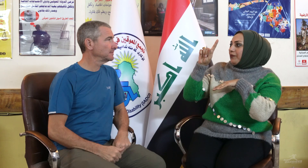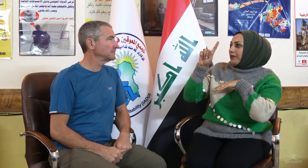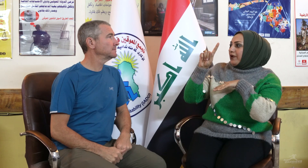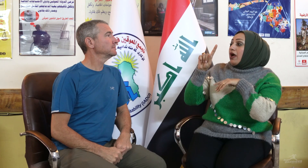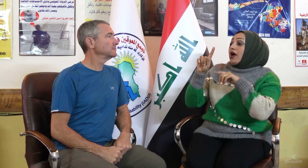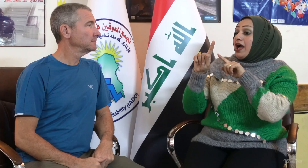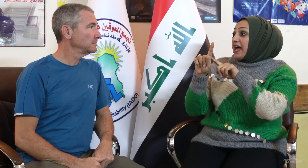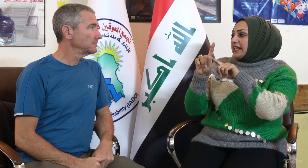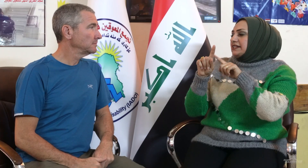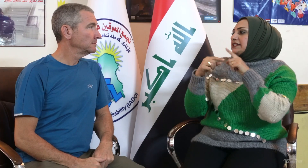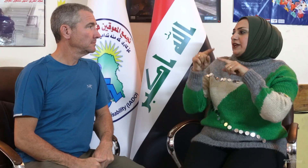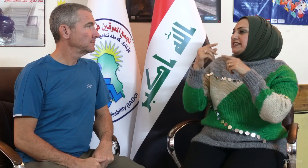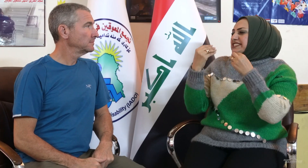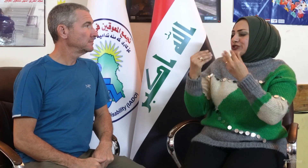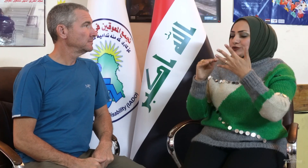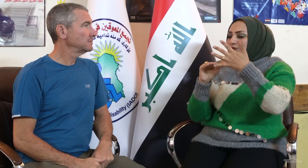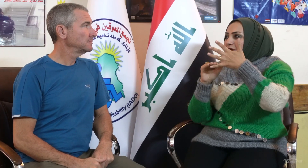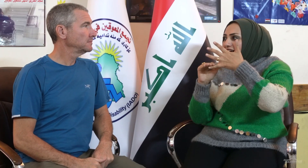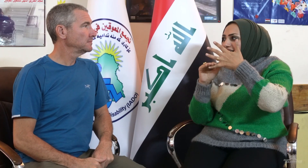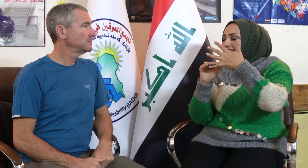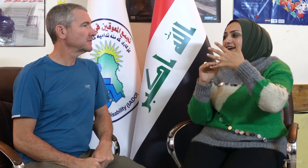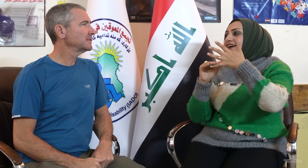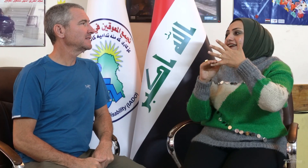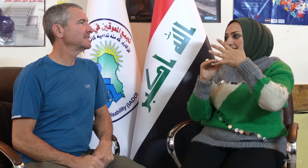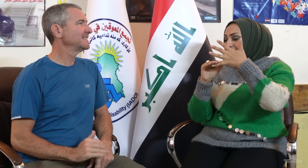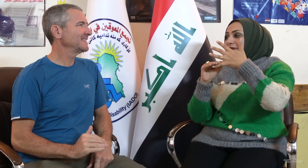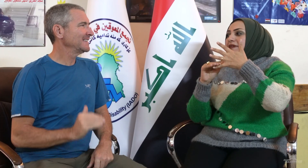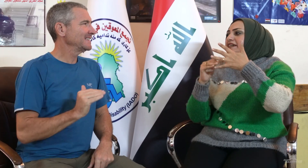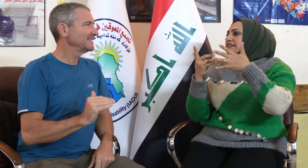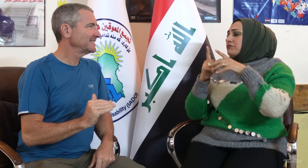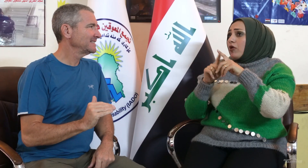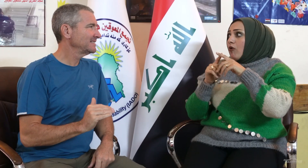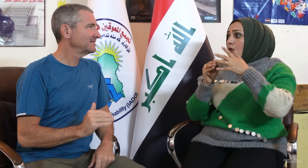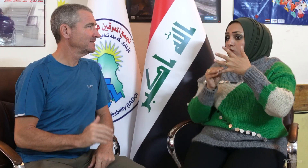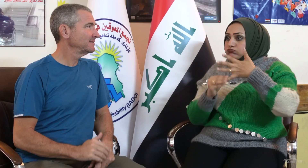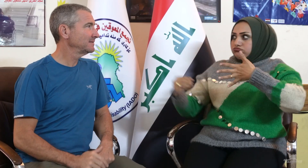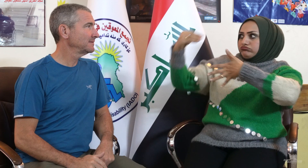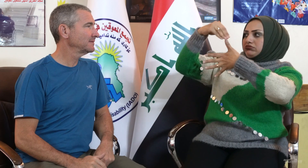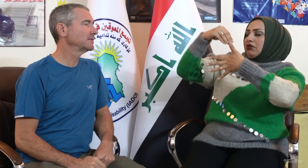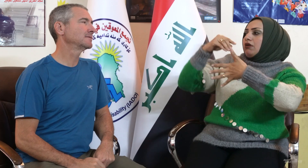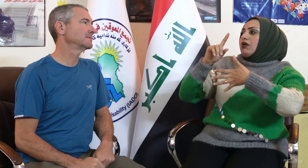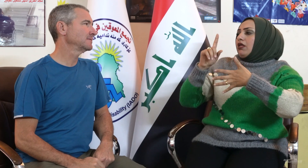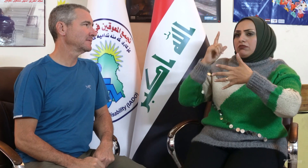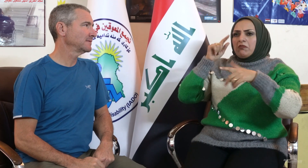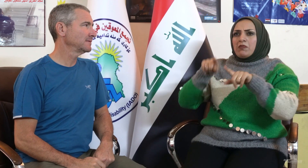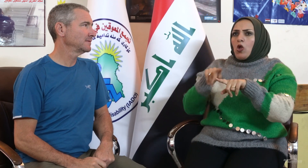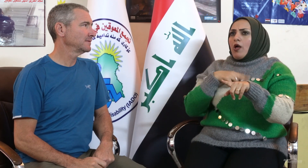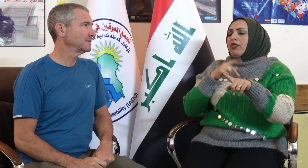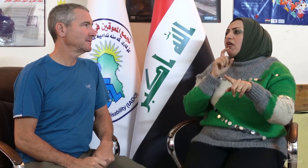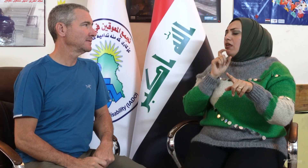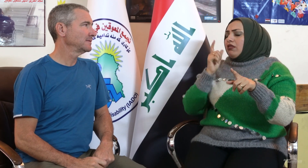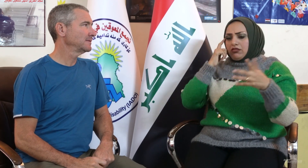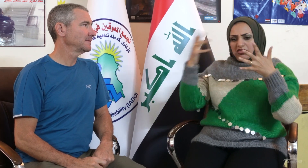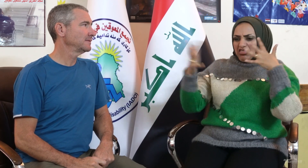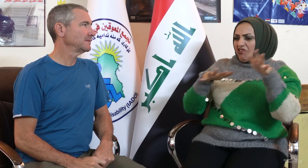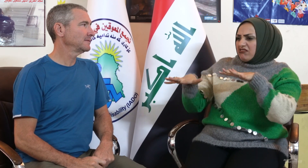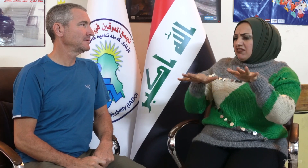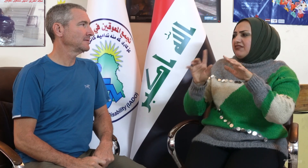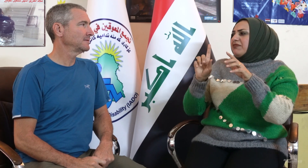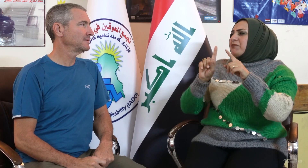Correct, so starting at 6th grade, we cannot have students jump higher through grades just like that. This would be disruptive to the students and